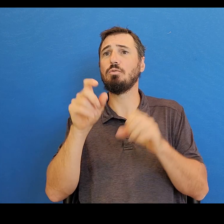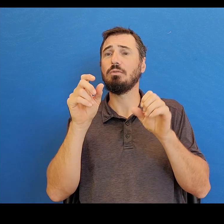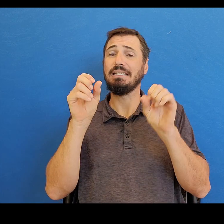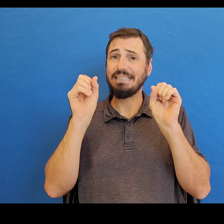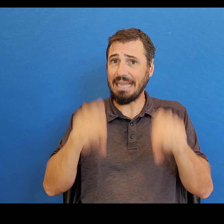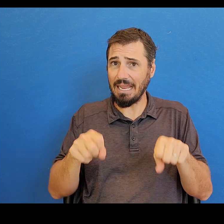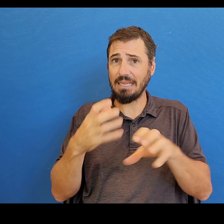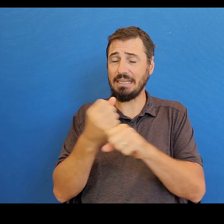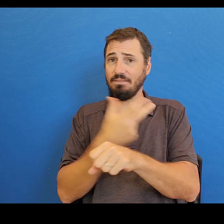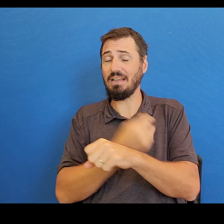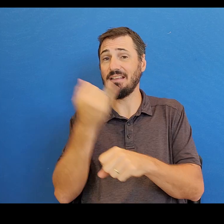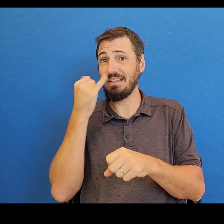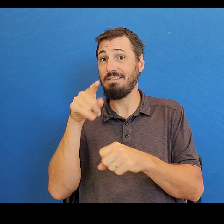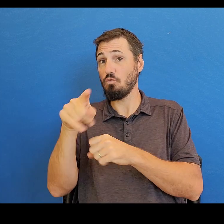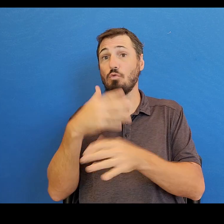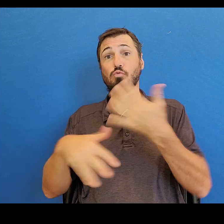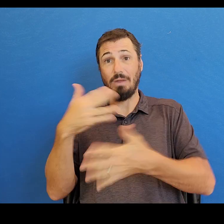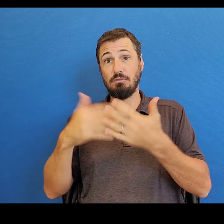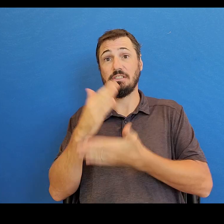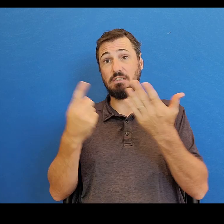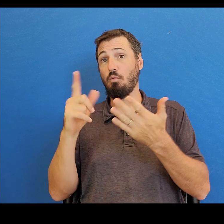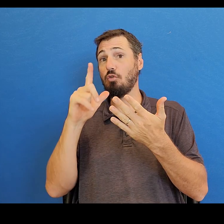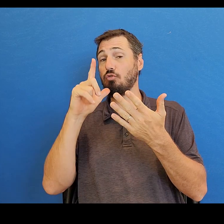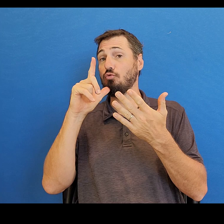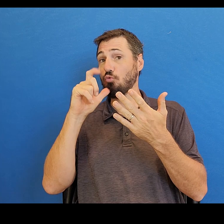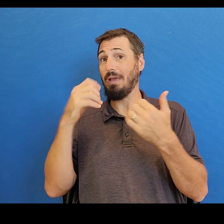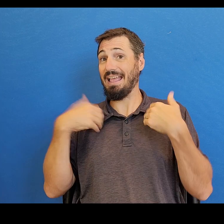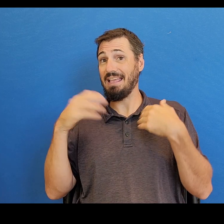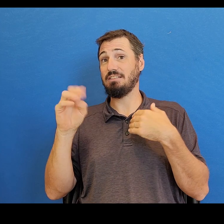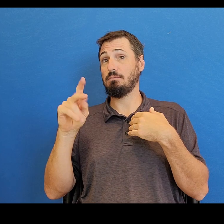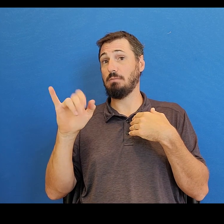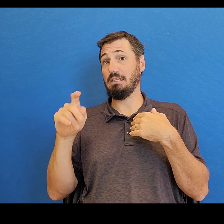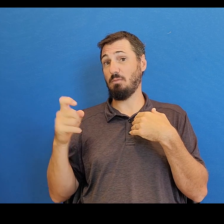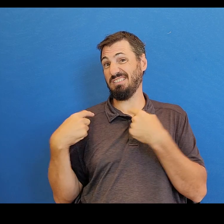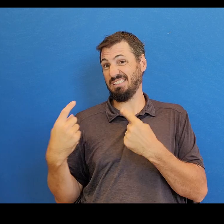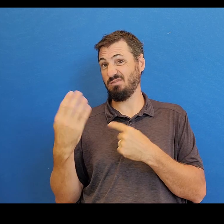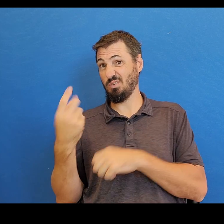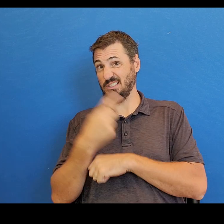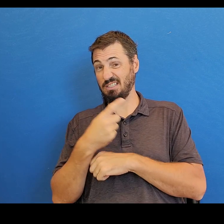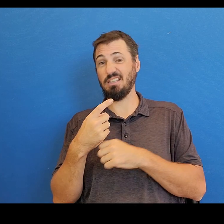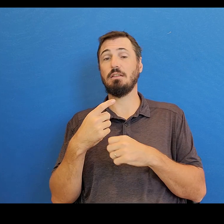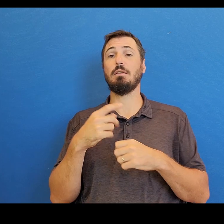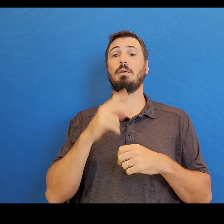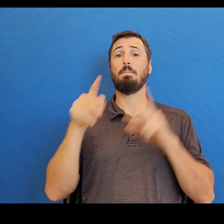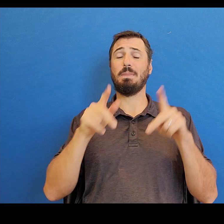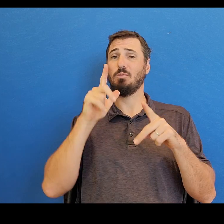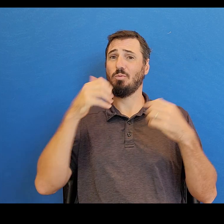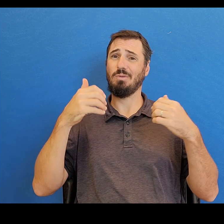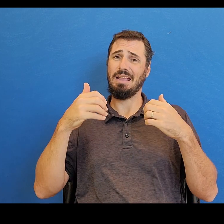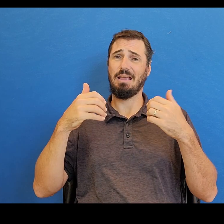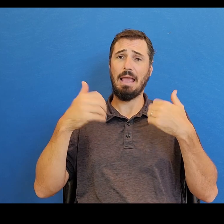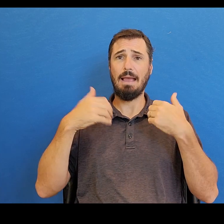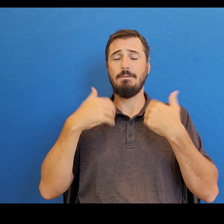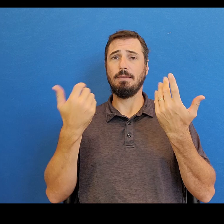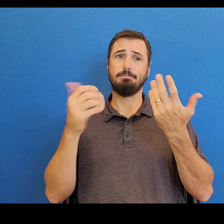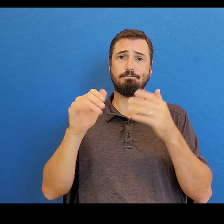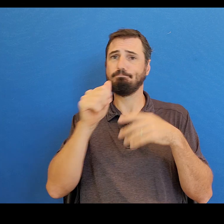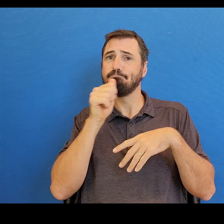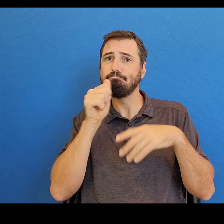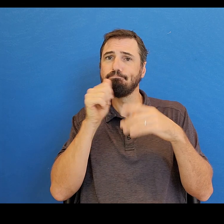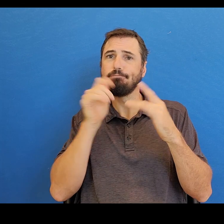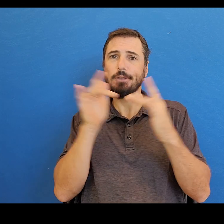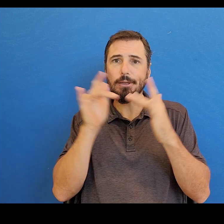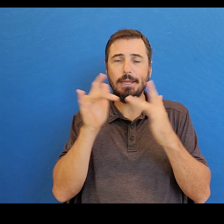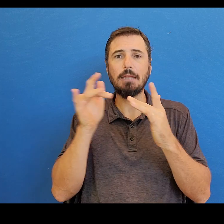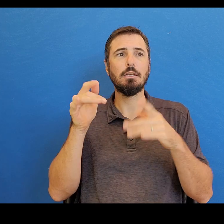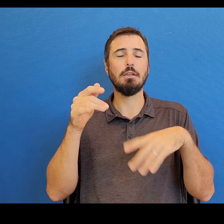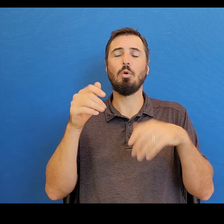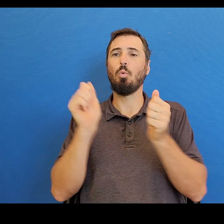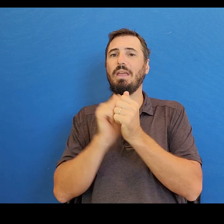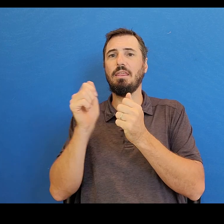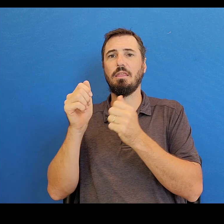the vaccine if they had a known exposure to someone with monkeypox in the last 14 days. Those who have had high-risk intimate contact in places where monkeypox is known to be spreading in